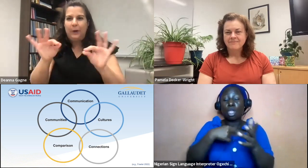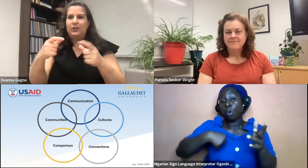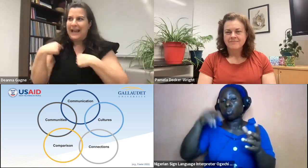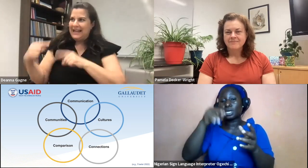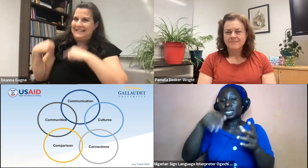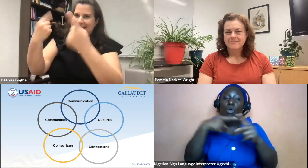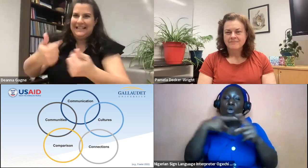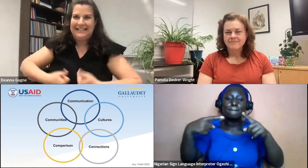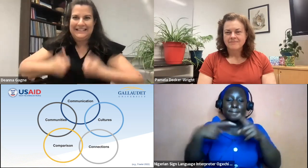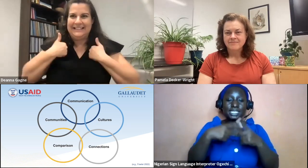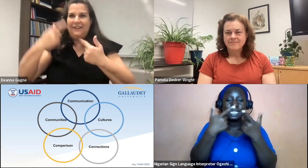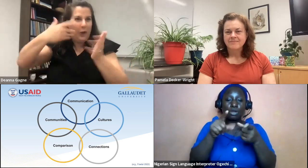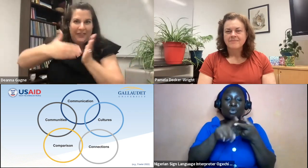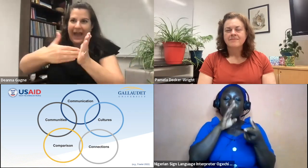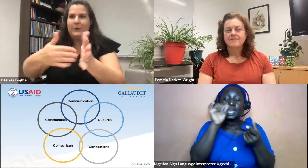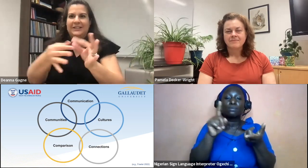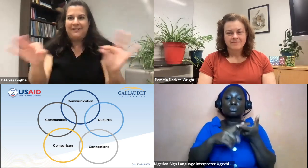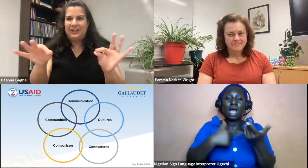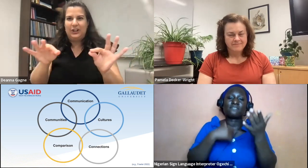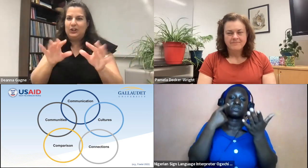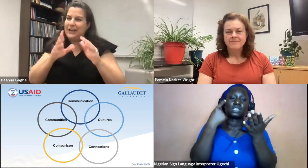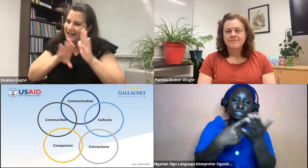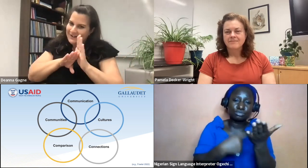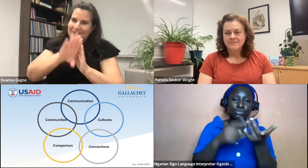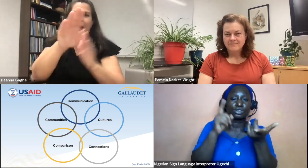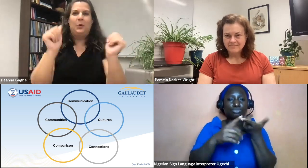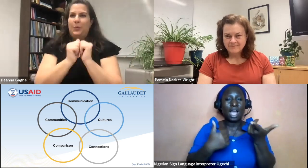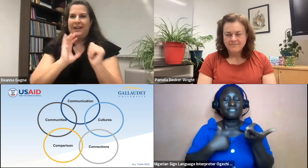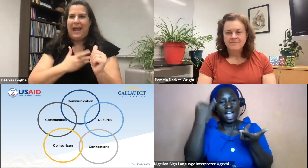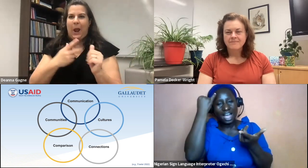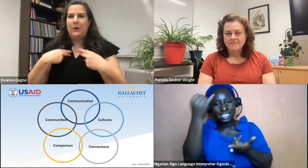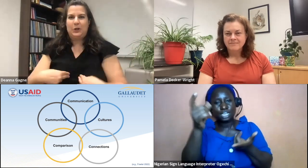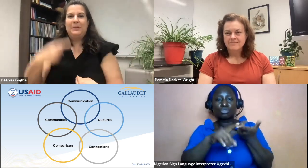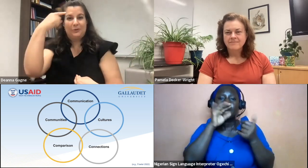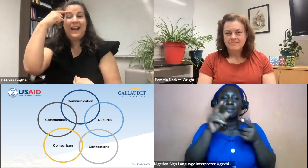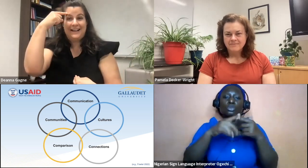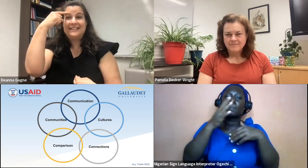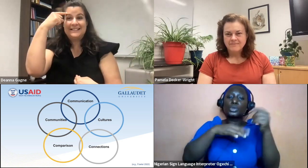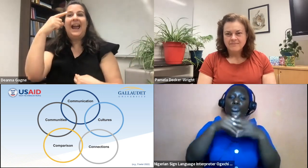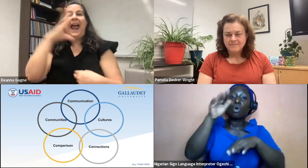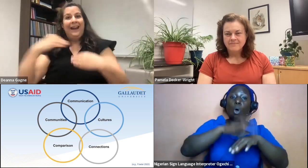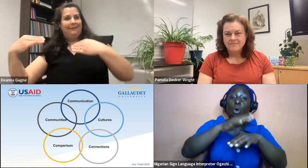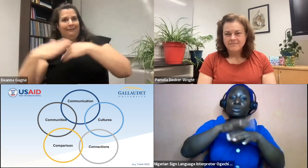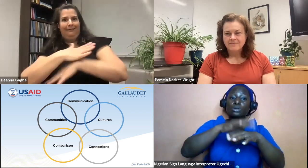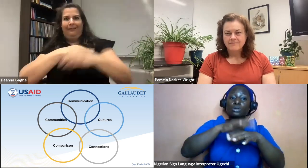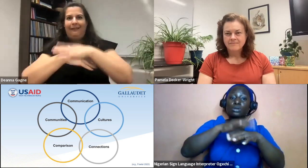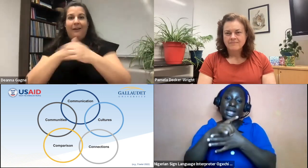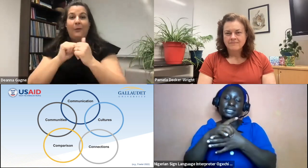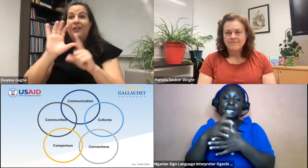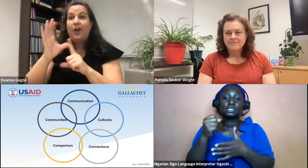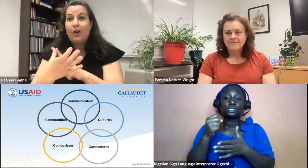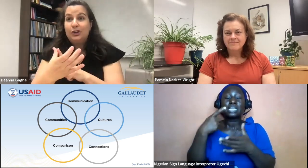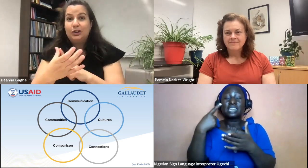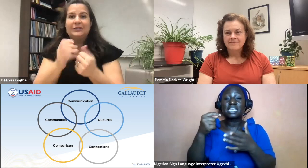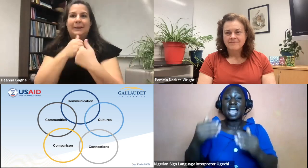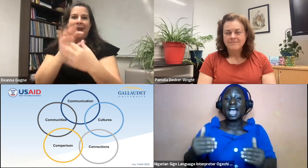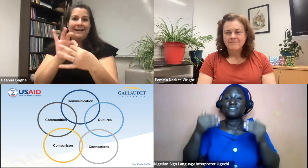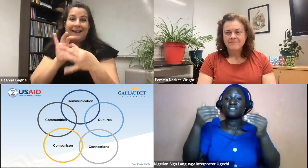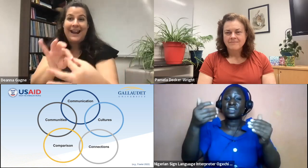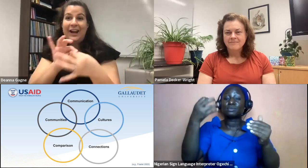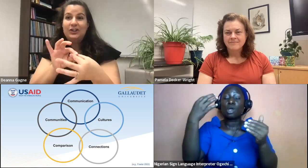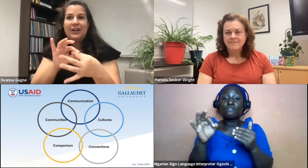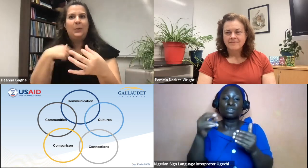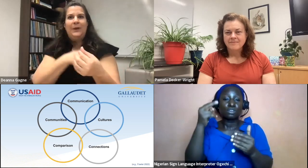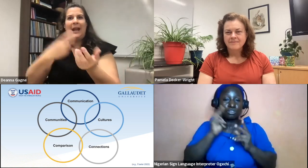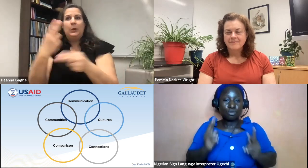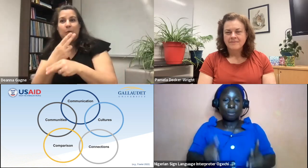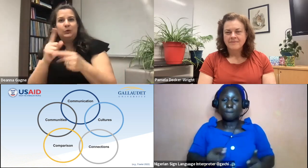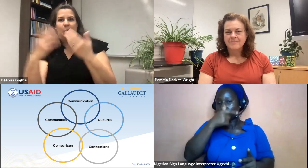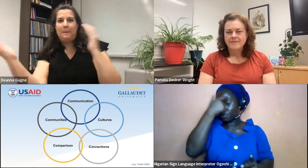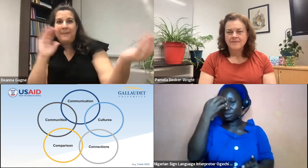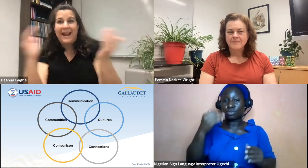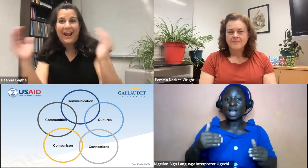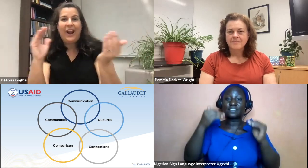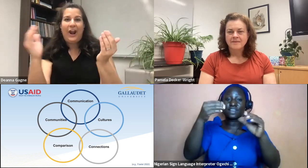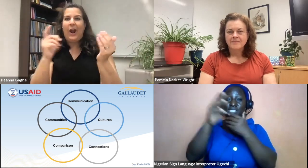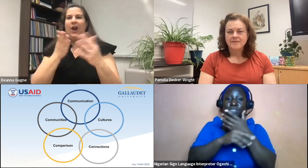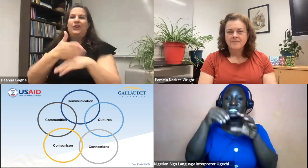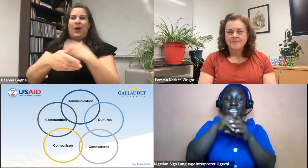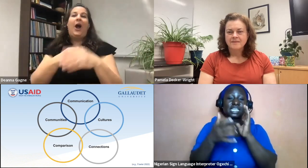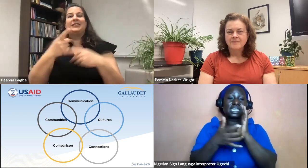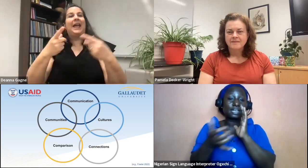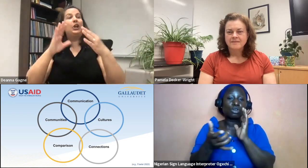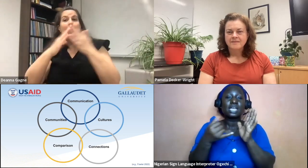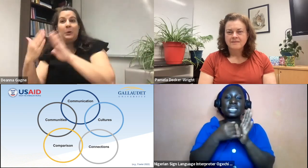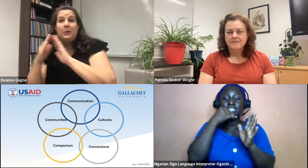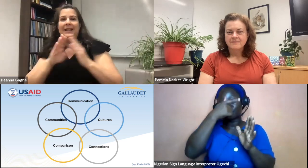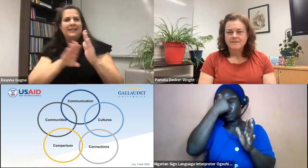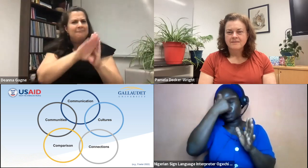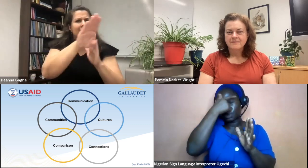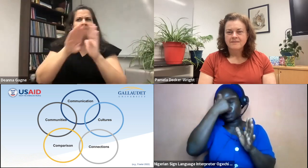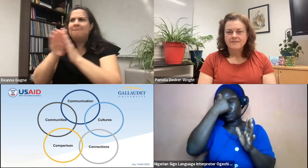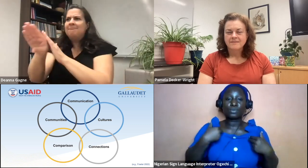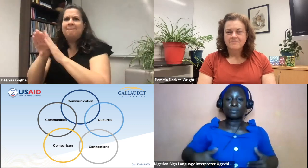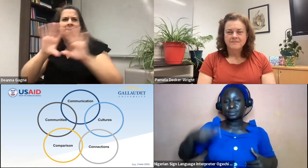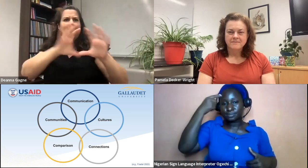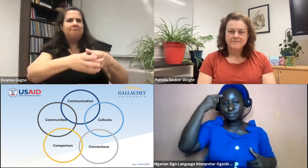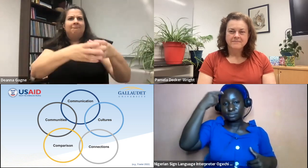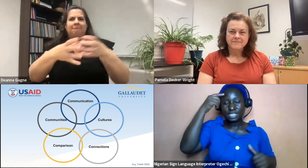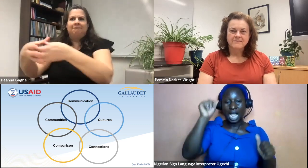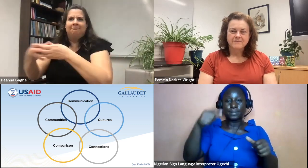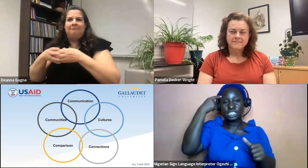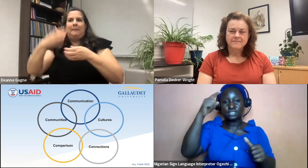The advancement of humans has not been because of the advancement and technology has been because of our human brains, capacity for language and the ability to interact with one another, to create cultures, to connect with one another and to compare across communities and cultures.